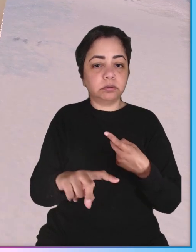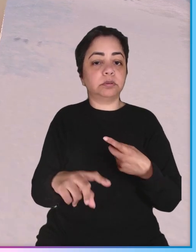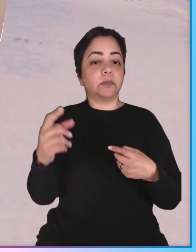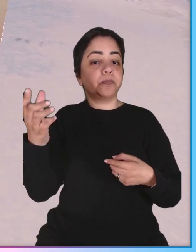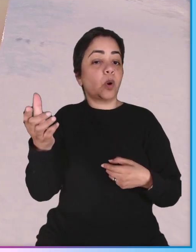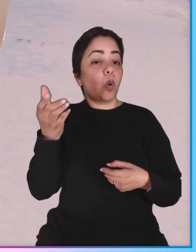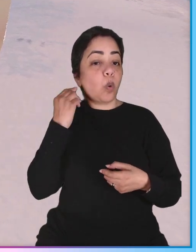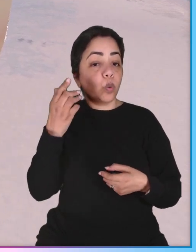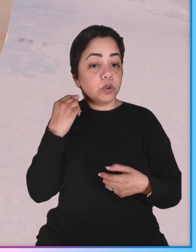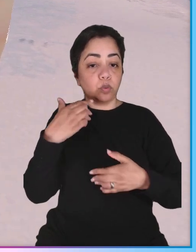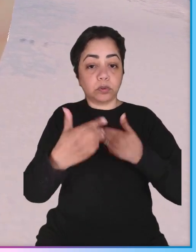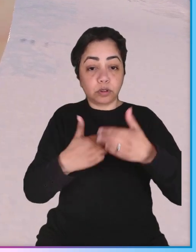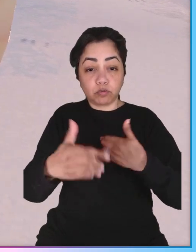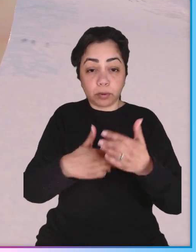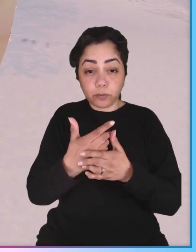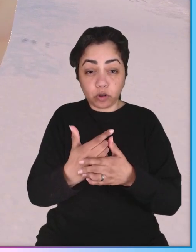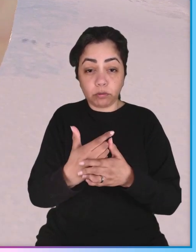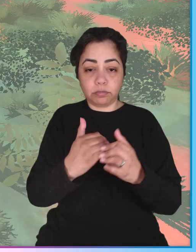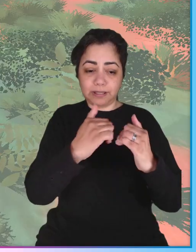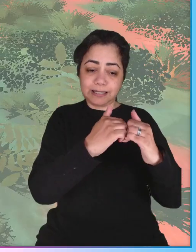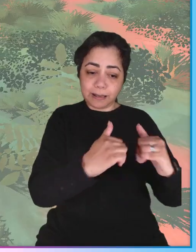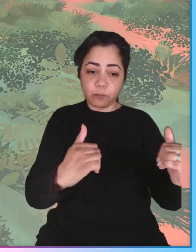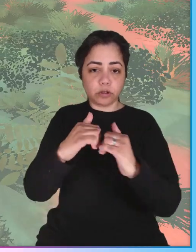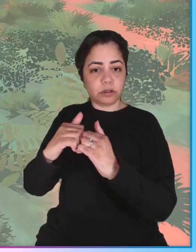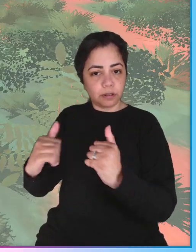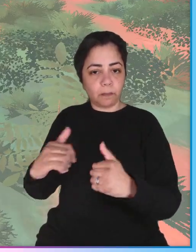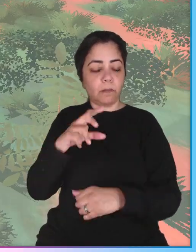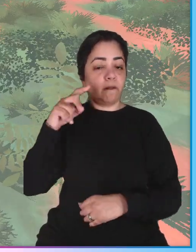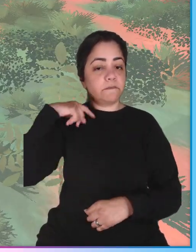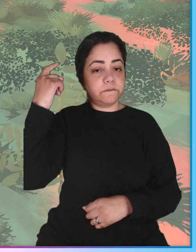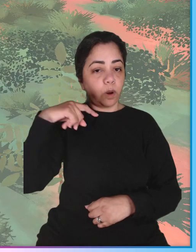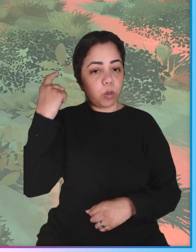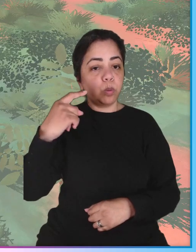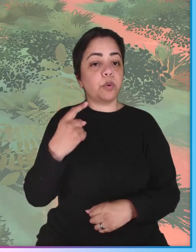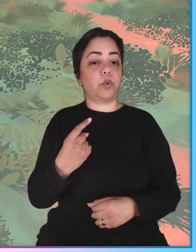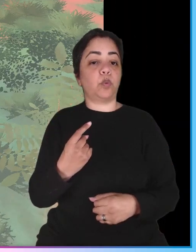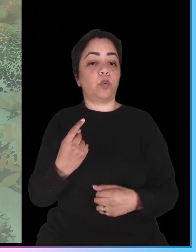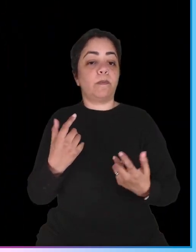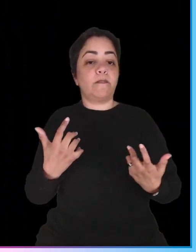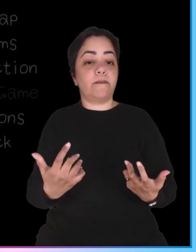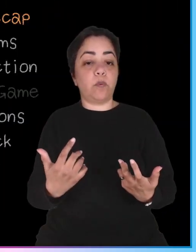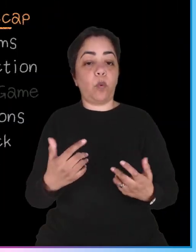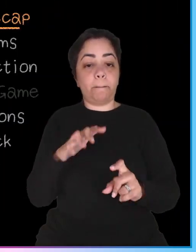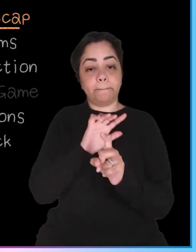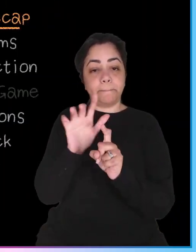Speed or difficulty options for dialogue, in-game time, or minigames are also present,